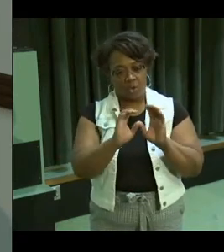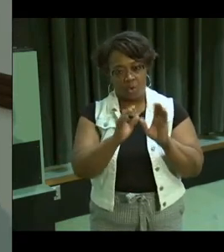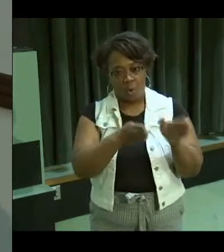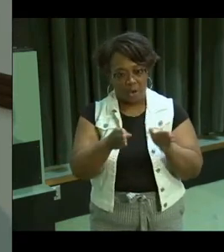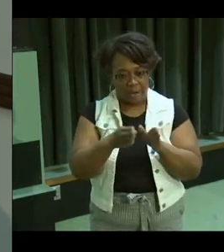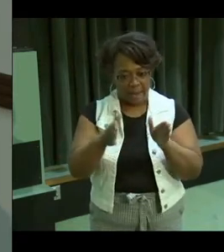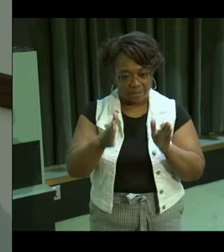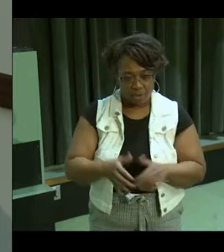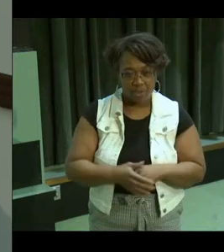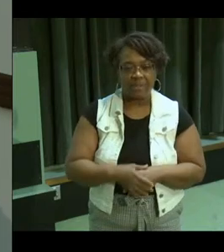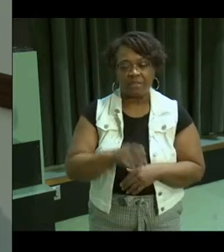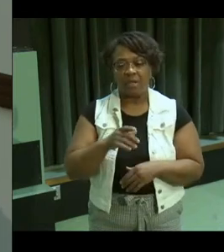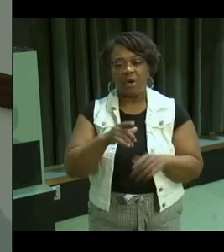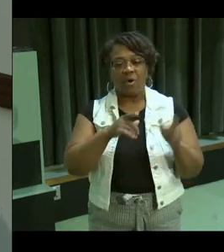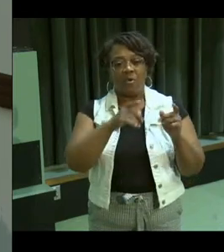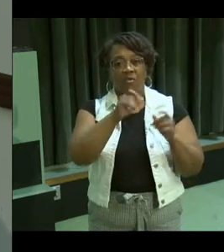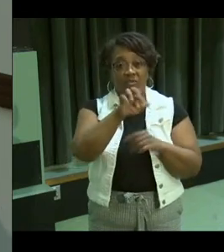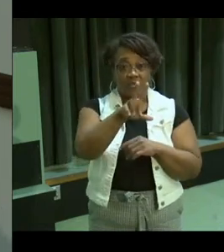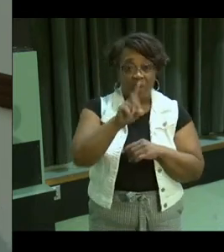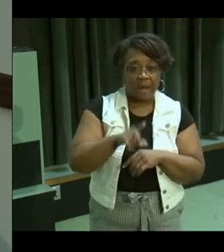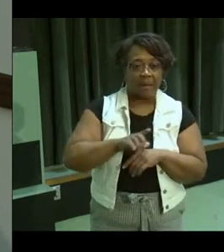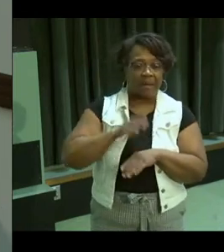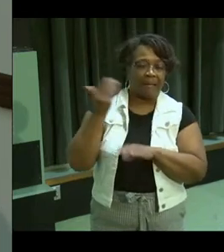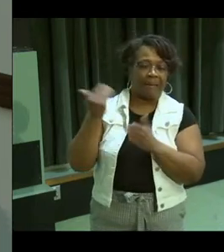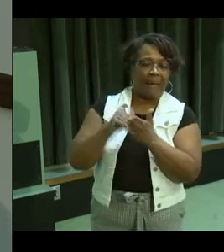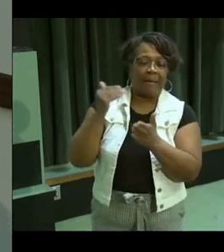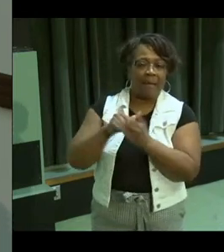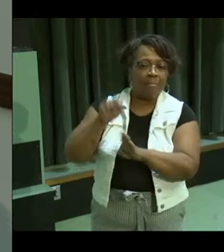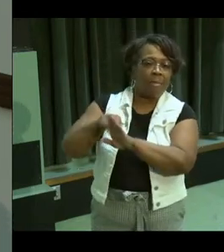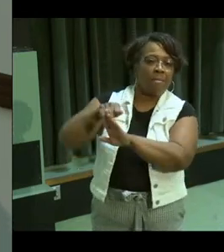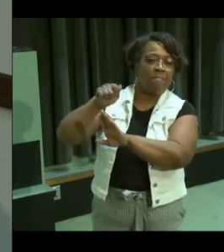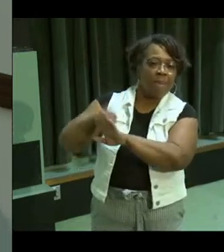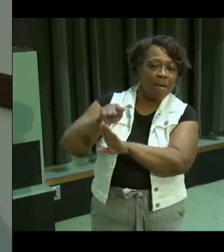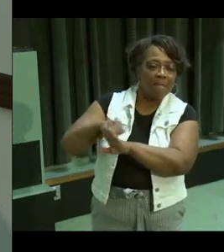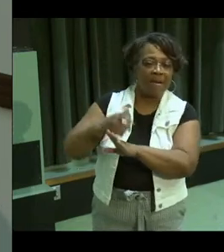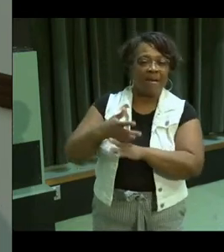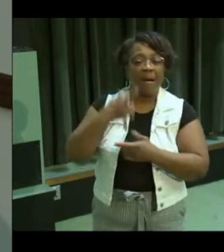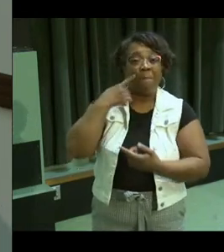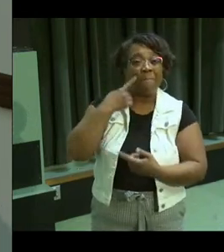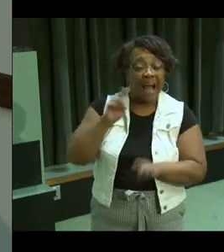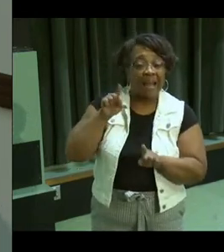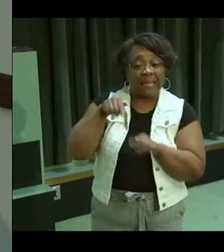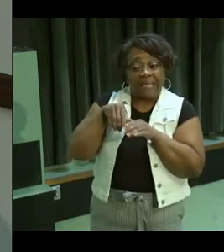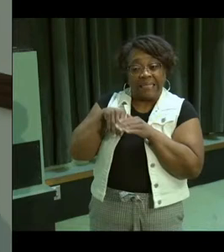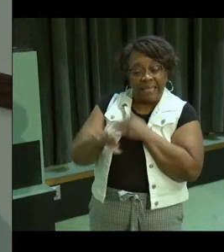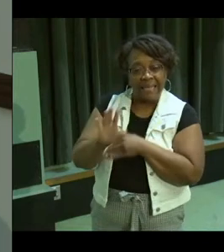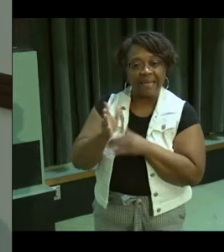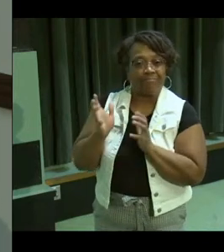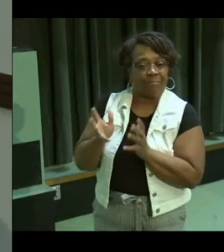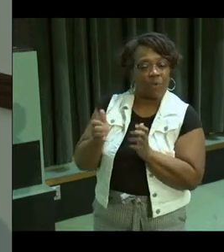back and back and back until finally he was able to get his